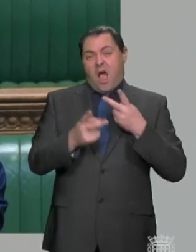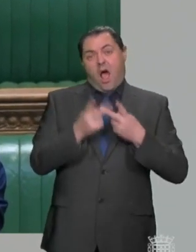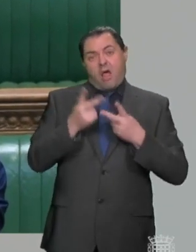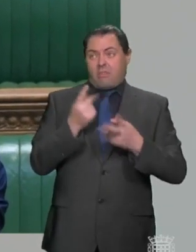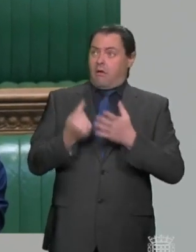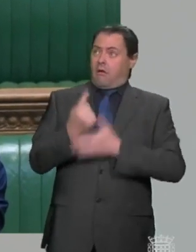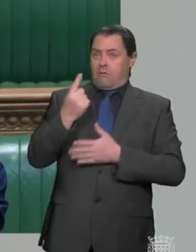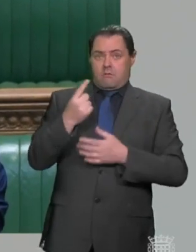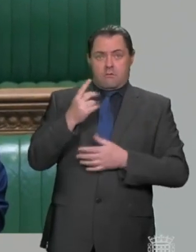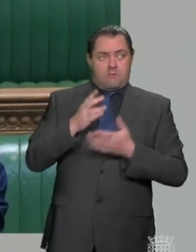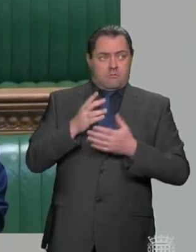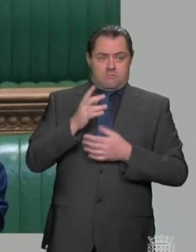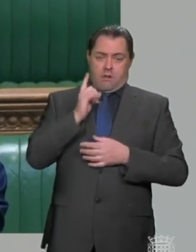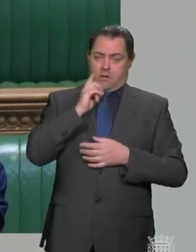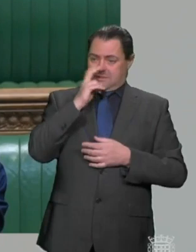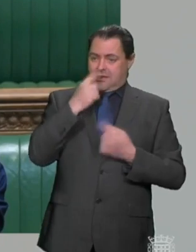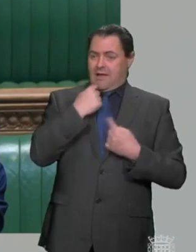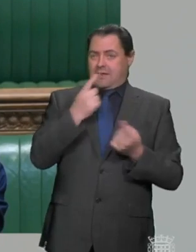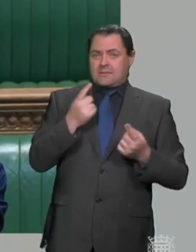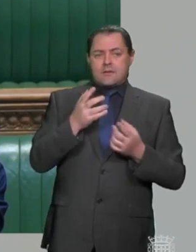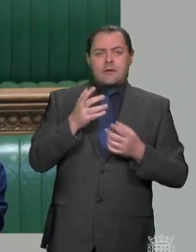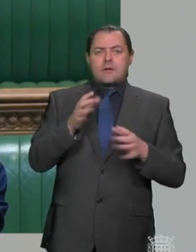is that the Prime Minister delayed the circuit break over the autumn half-term